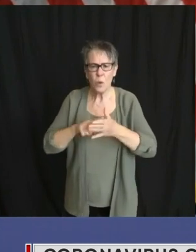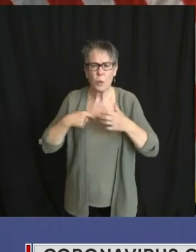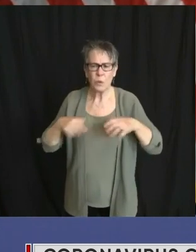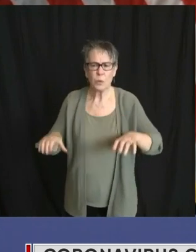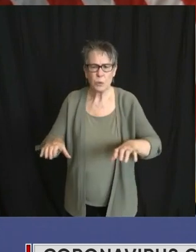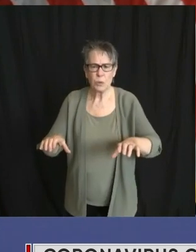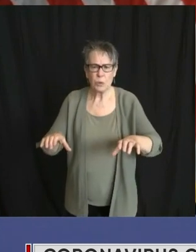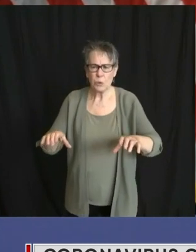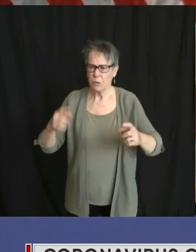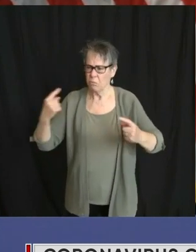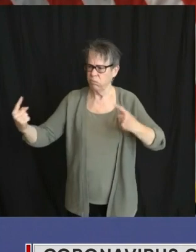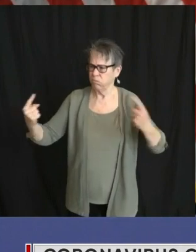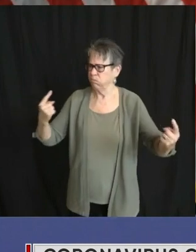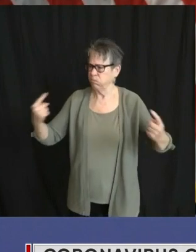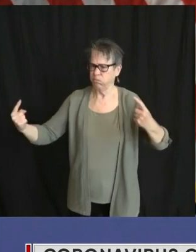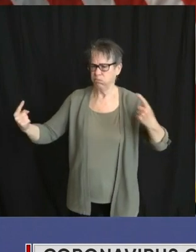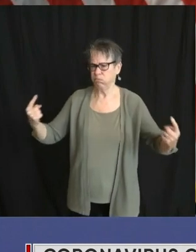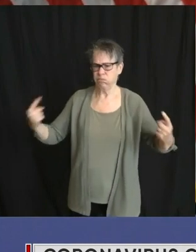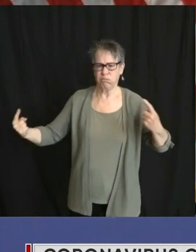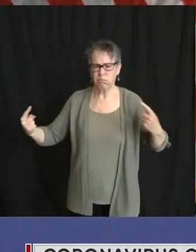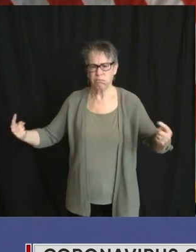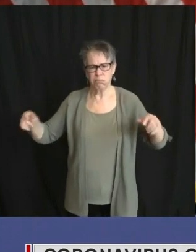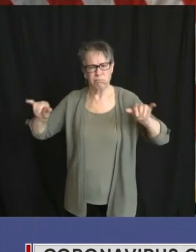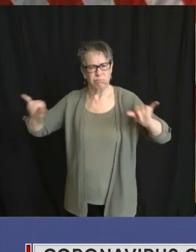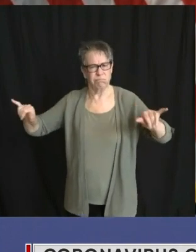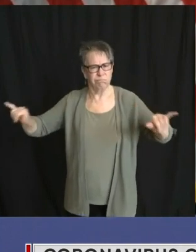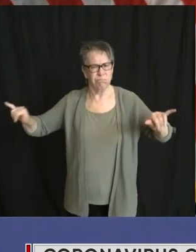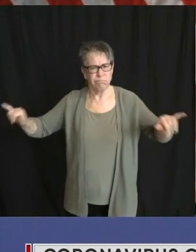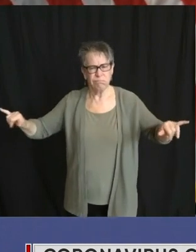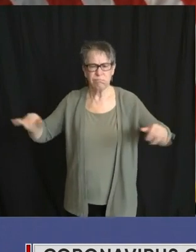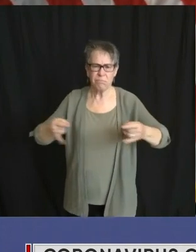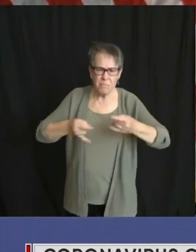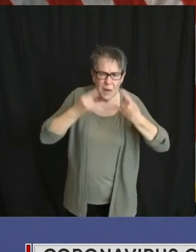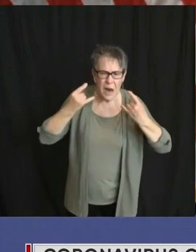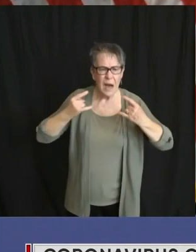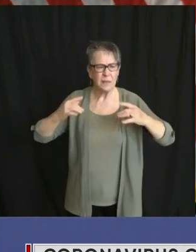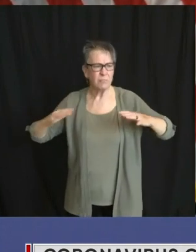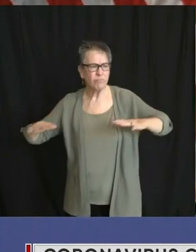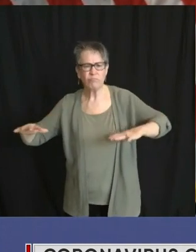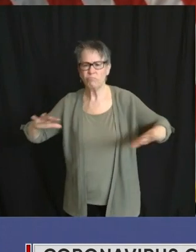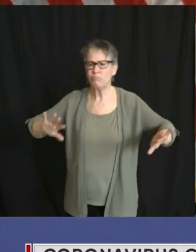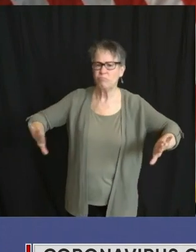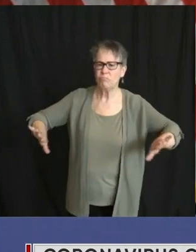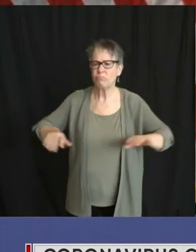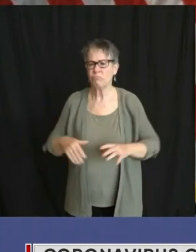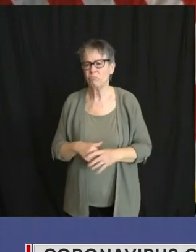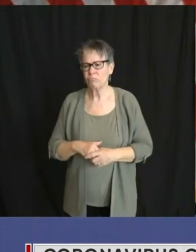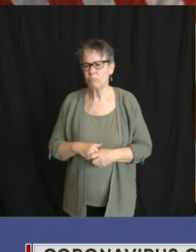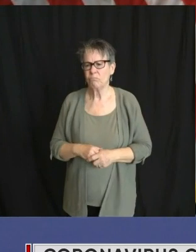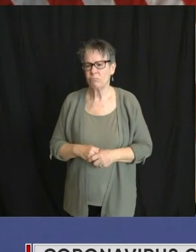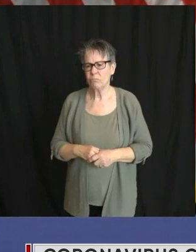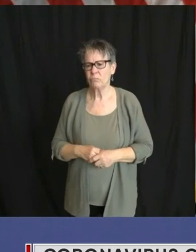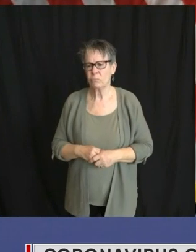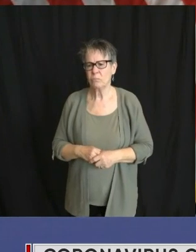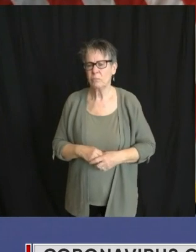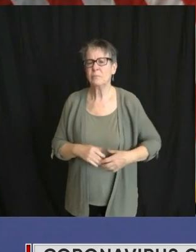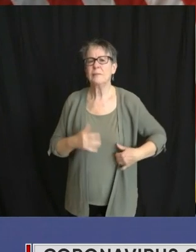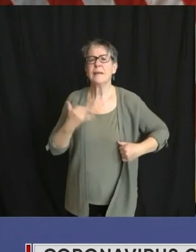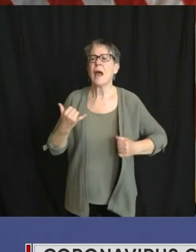AGAIN. I HOPE WE DON'T.